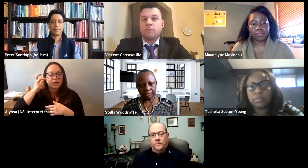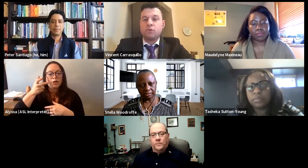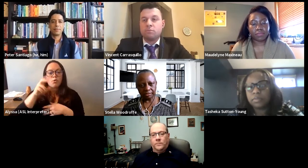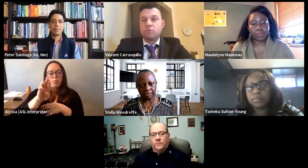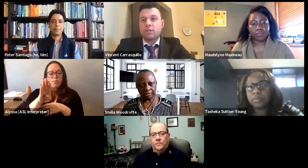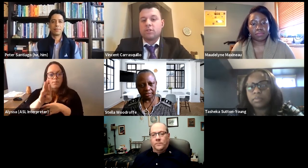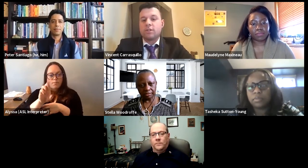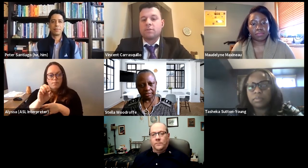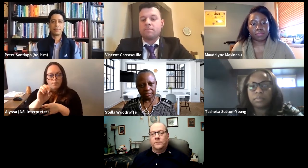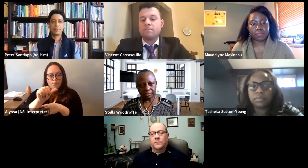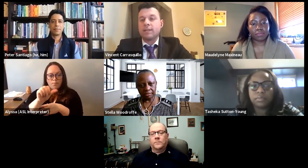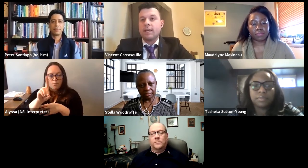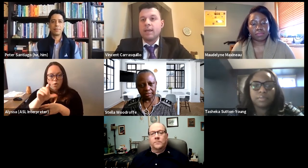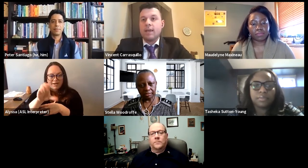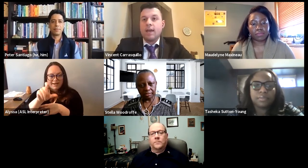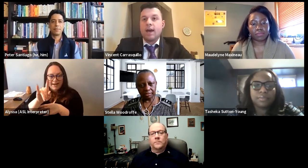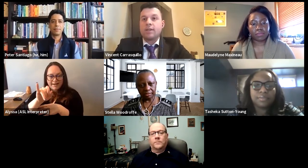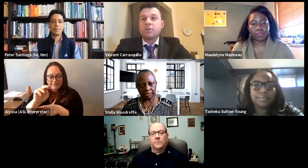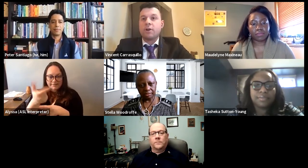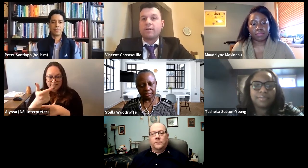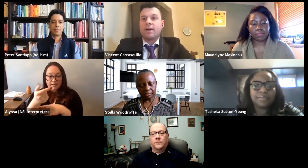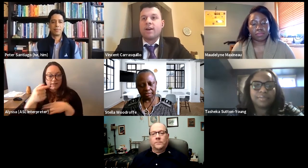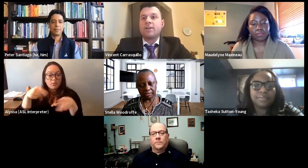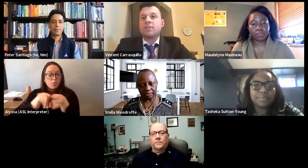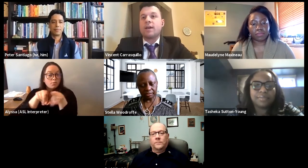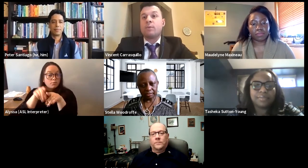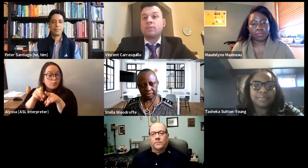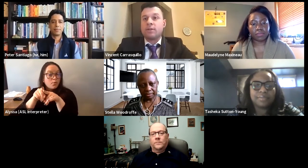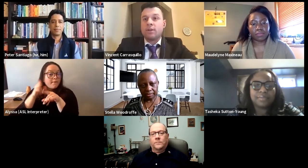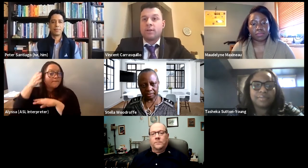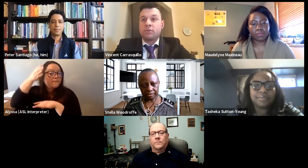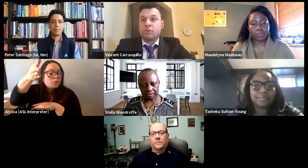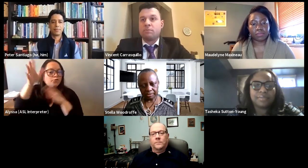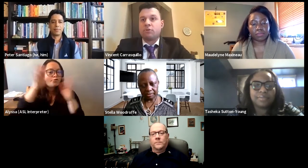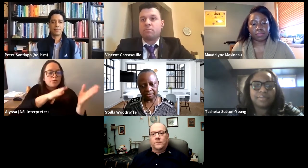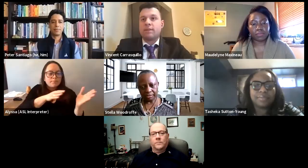future musician. I was on the autism spectrum at